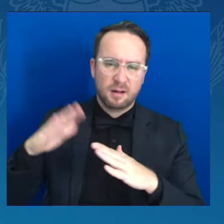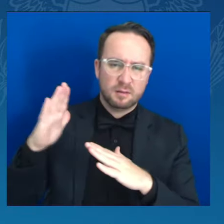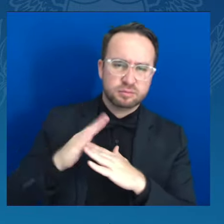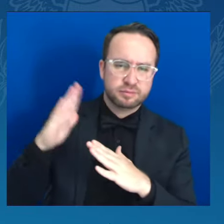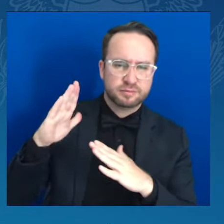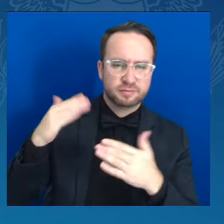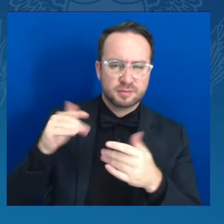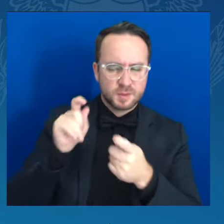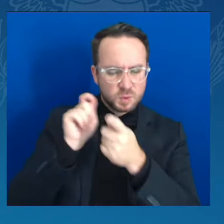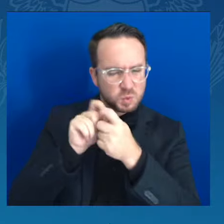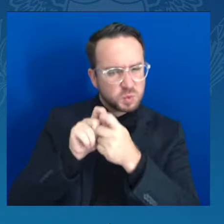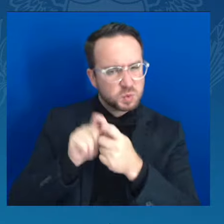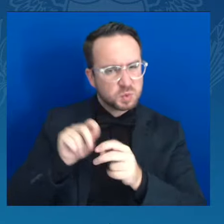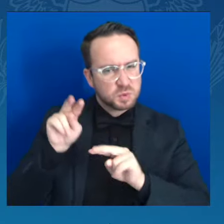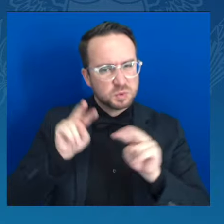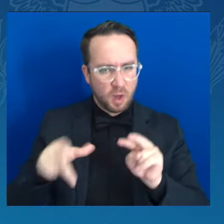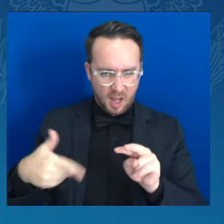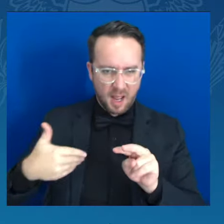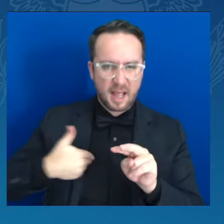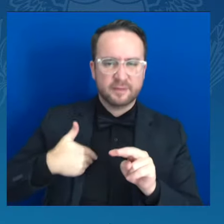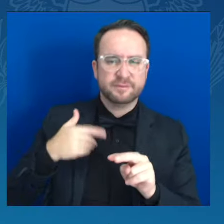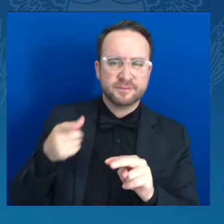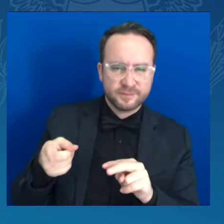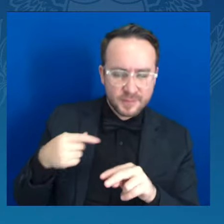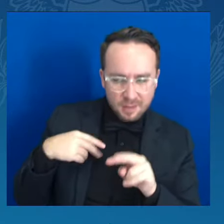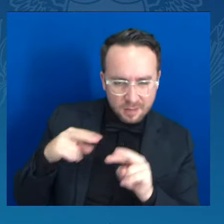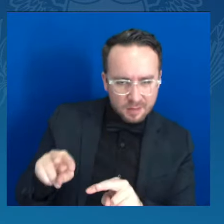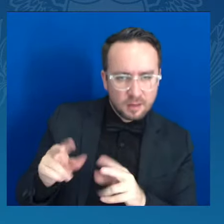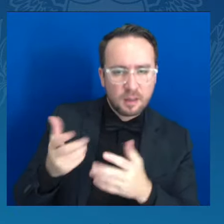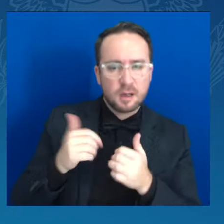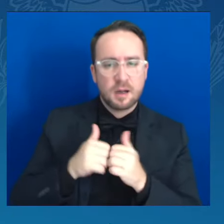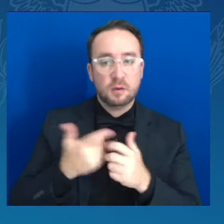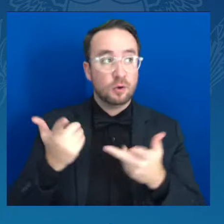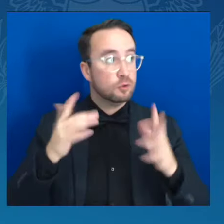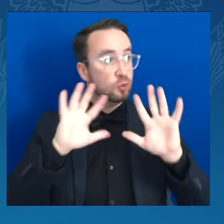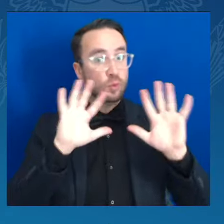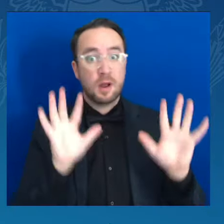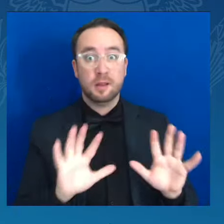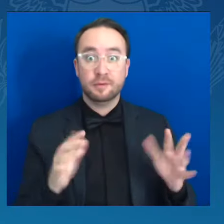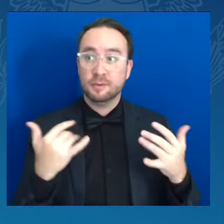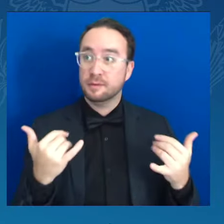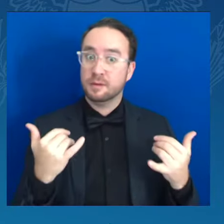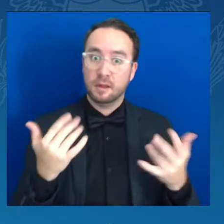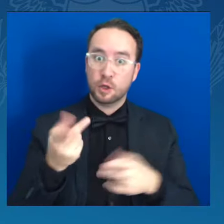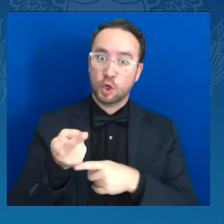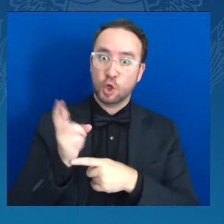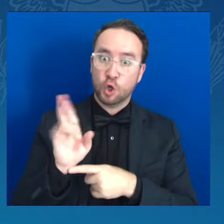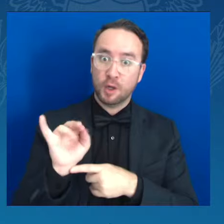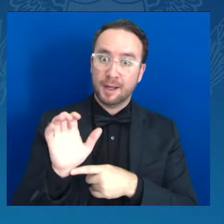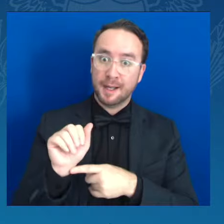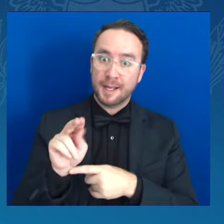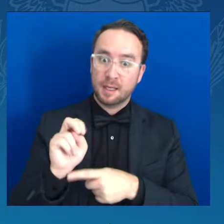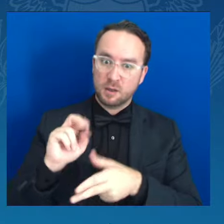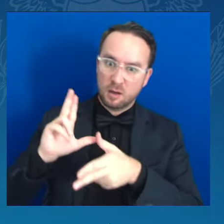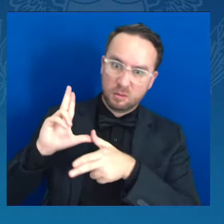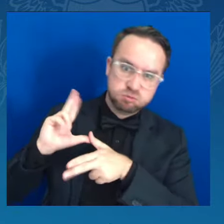We know that NOAA will need to expand its engagement and its partnership with and its efforts,